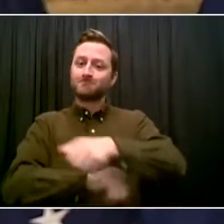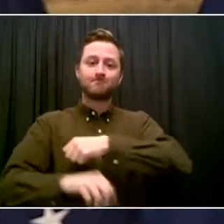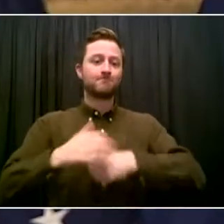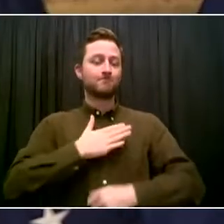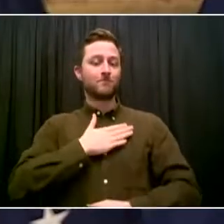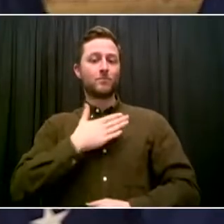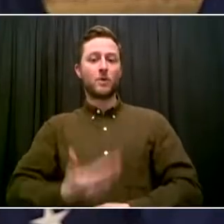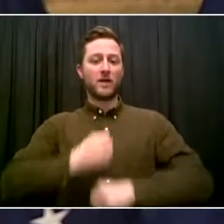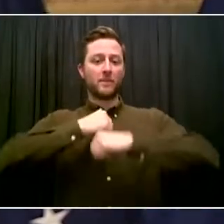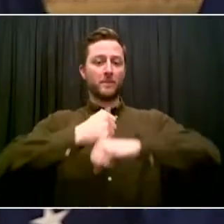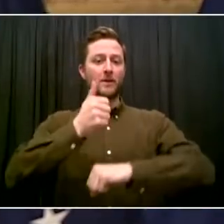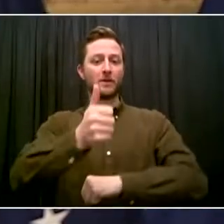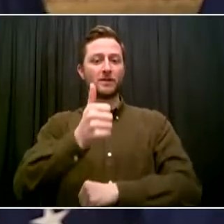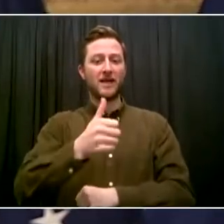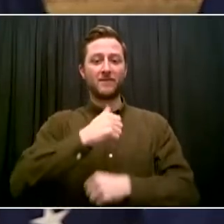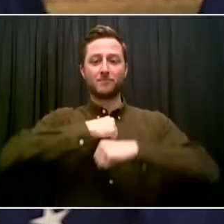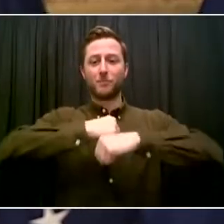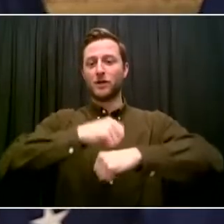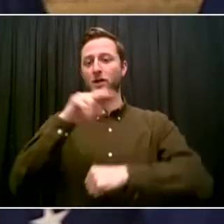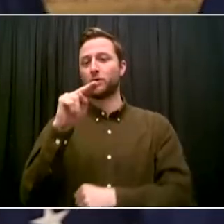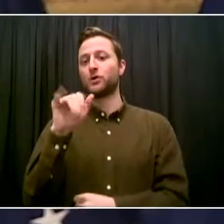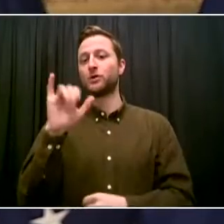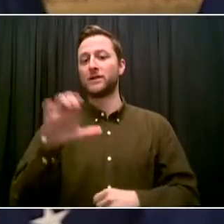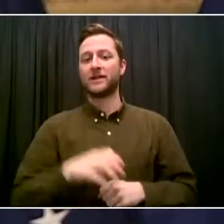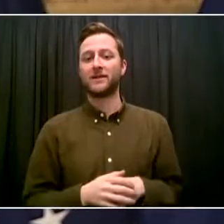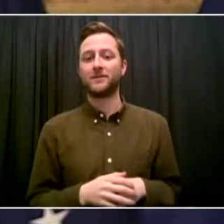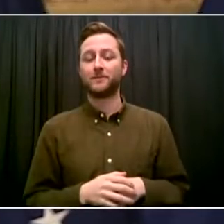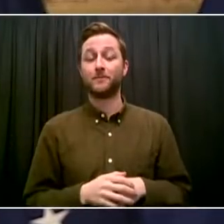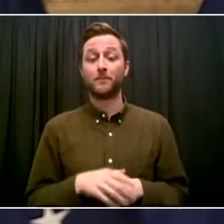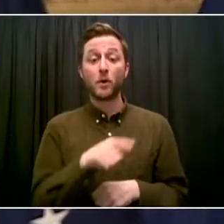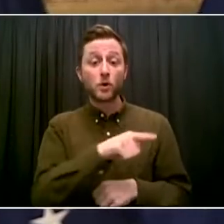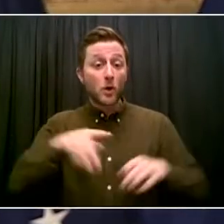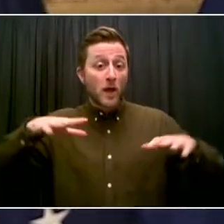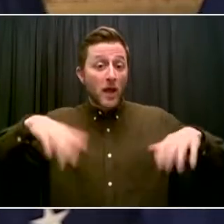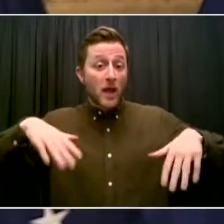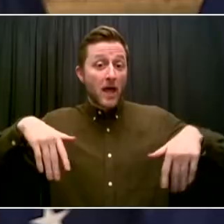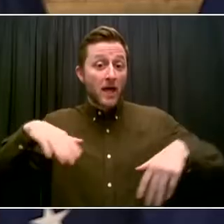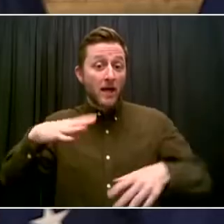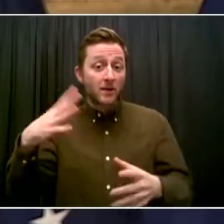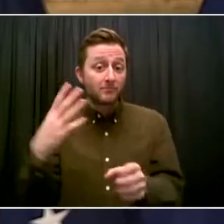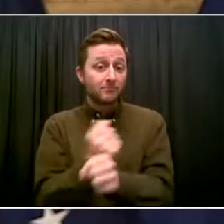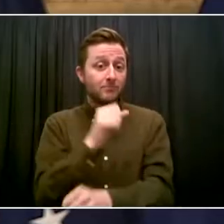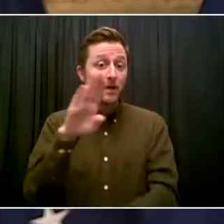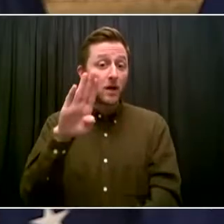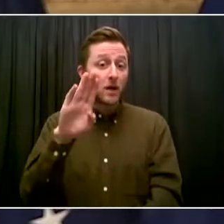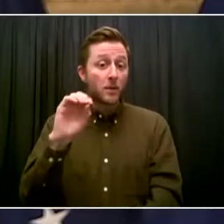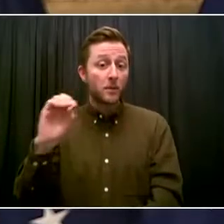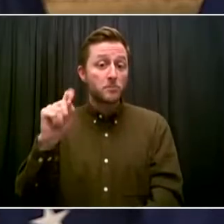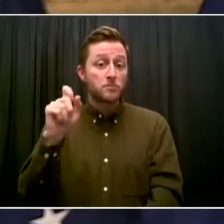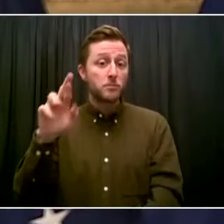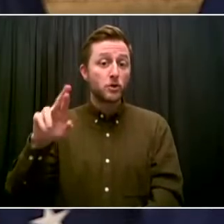BECAUSE NEW YORKERS HAVE STEPPED UP, ONCE AGAIN, TO PROTECT THEMSELVES AND THEIR CITY.